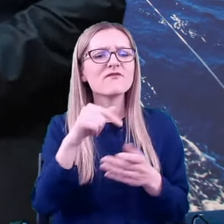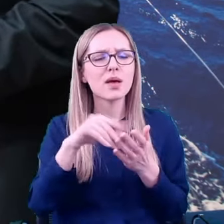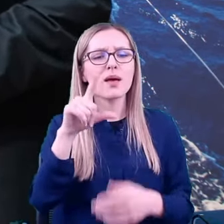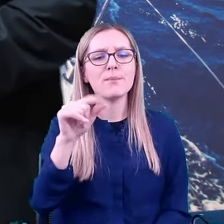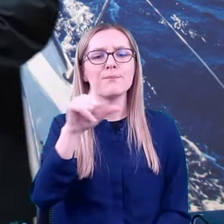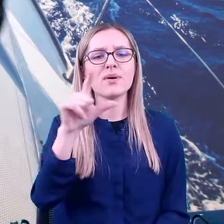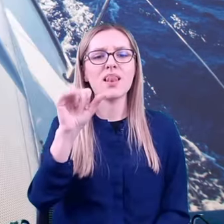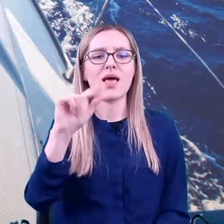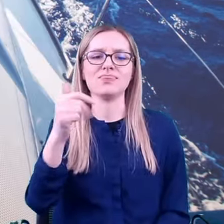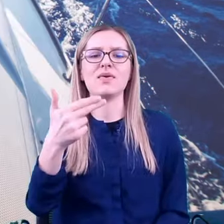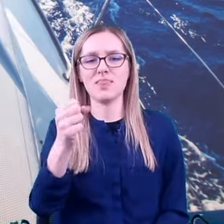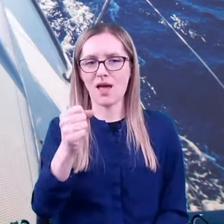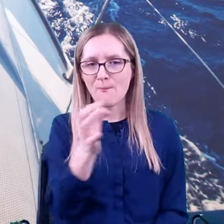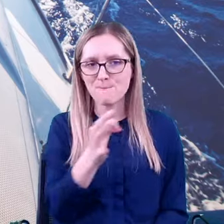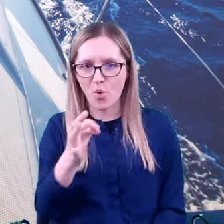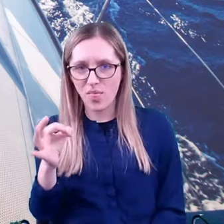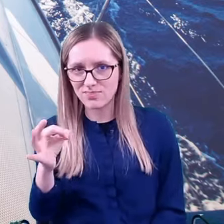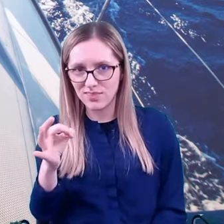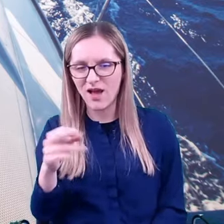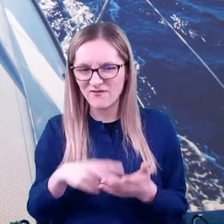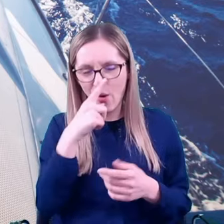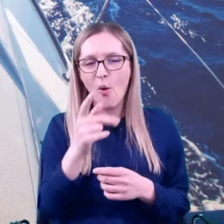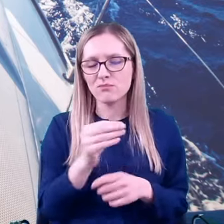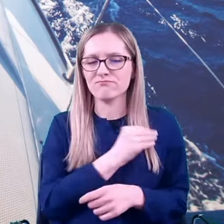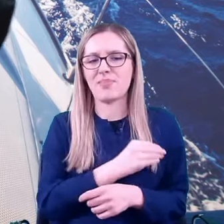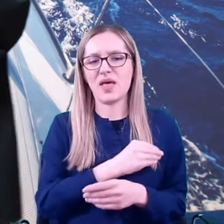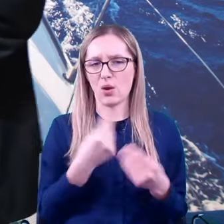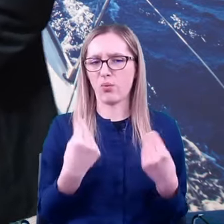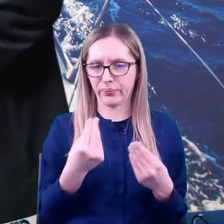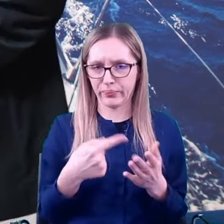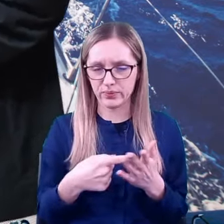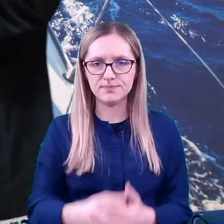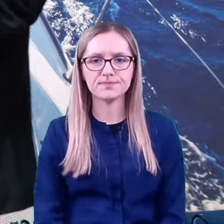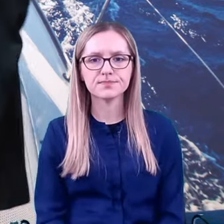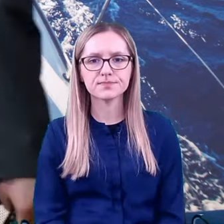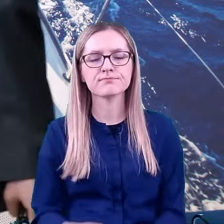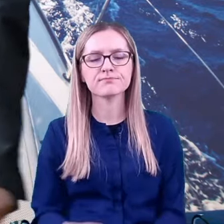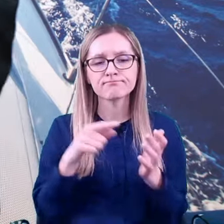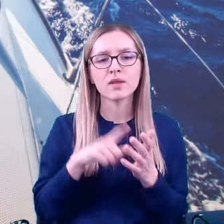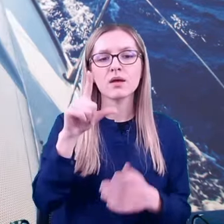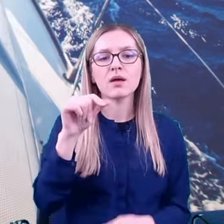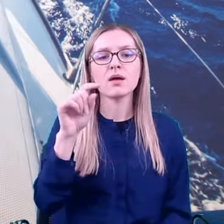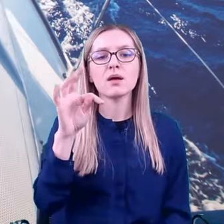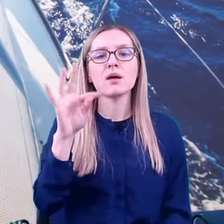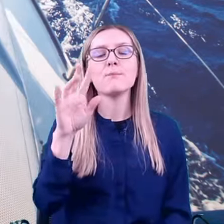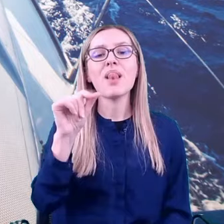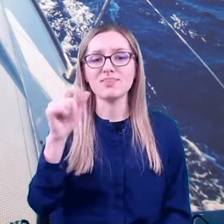Of all precious metals, platinum is the most valuable one.